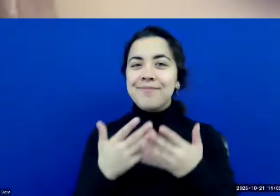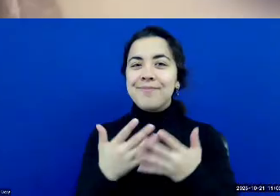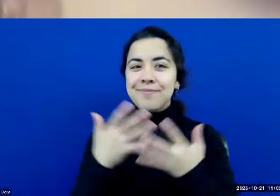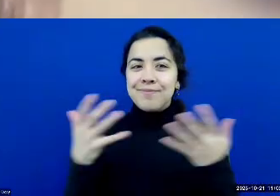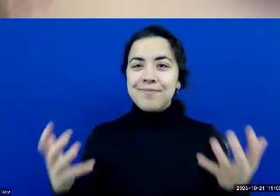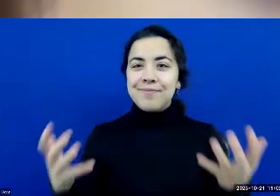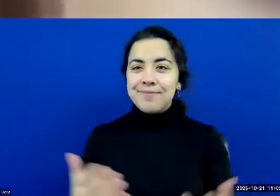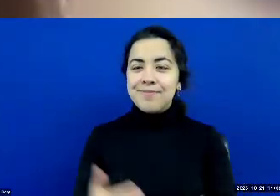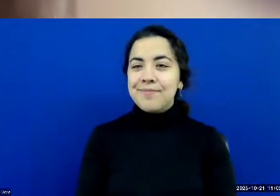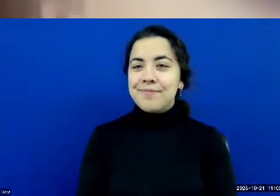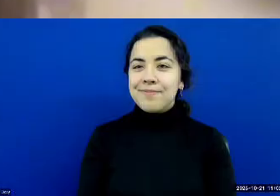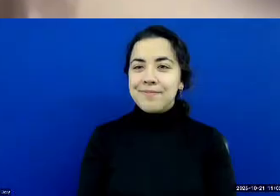Kathleen DeForest: Great, thanks so much!